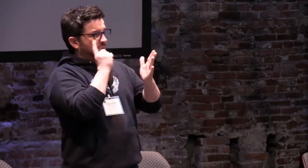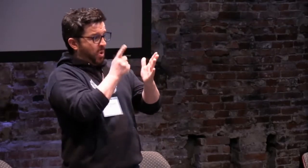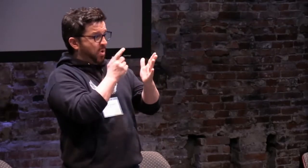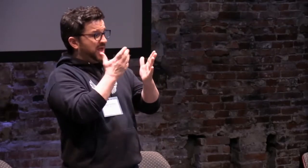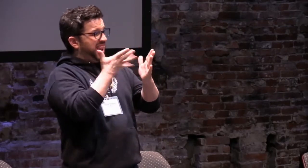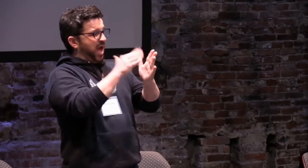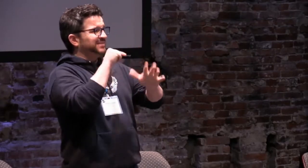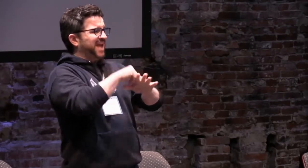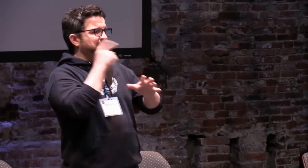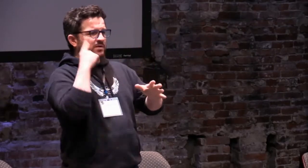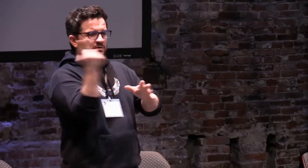Time allowing, of course,